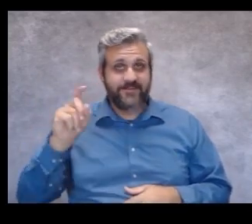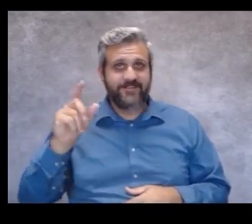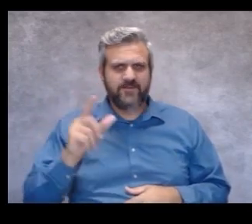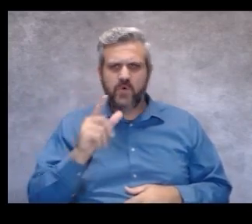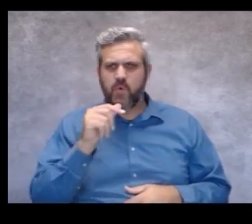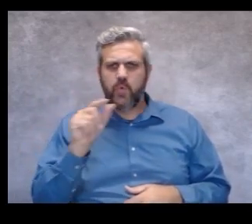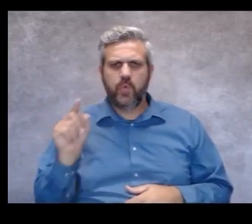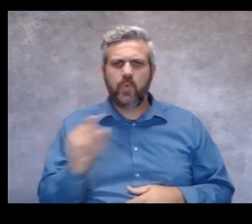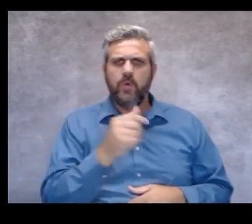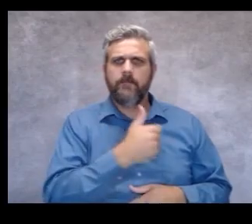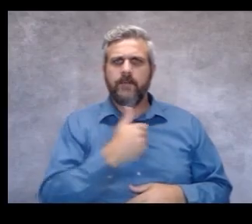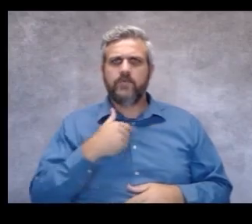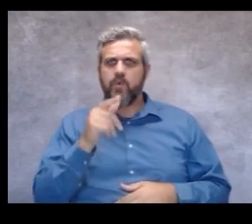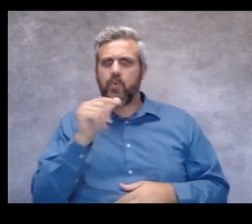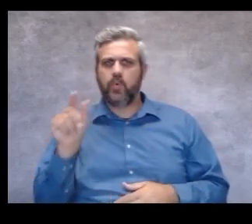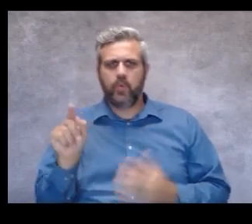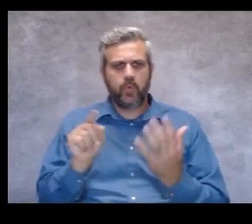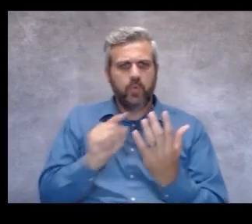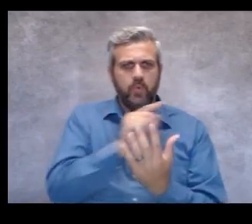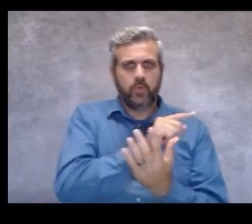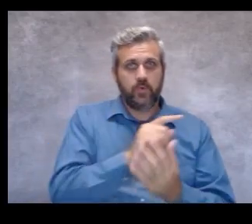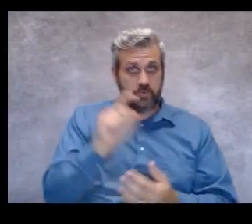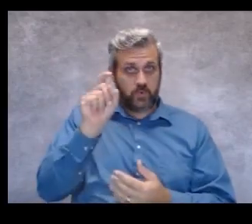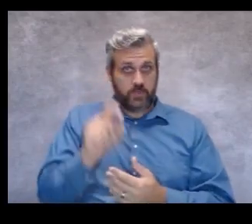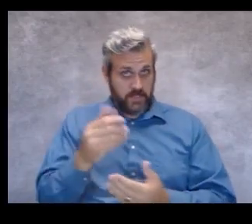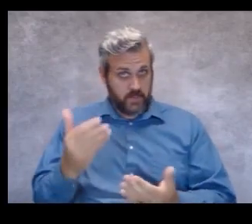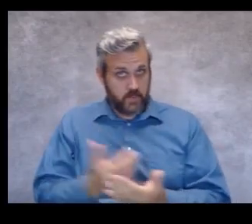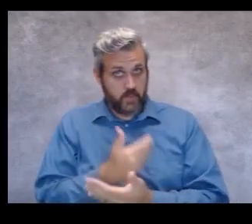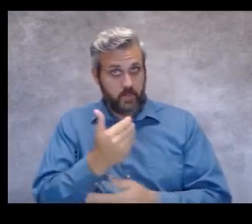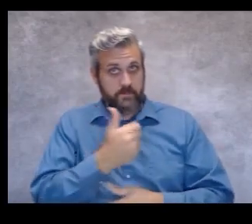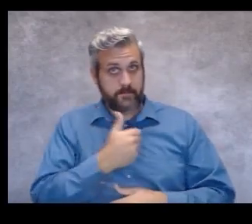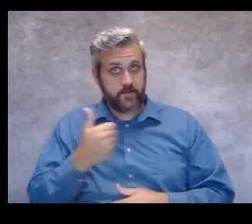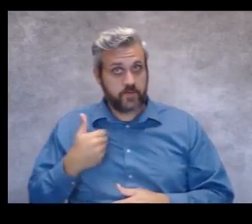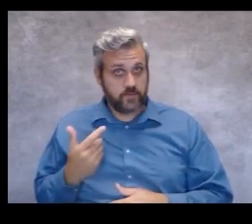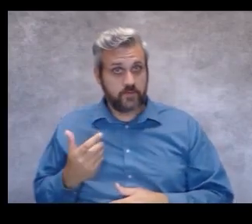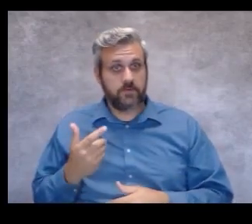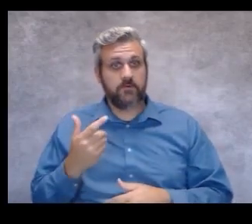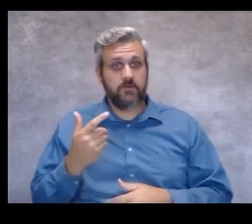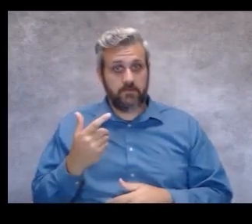Who are your committee members? Do you need new members? The definition in